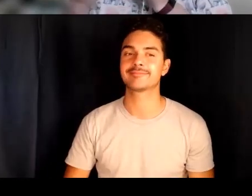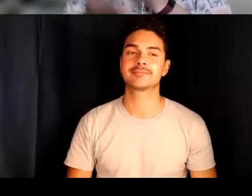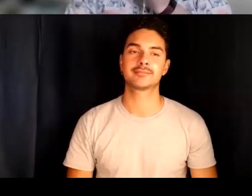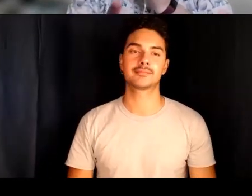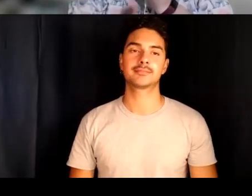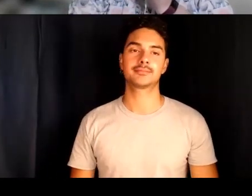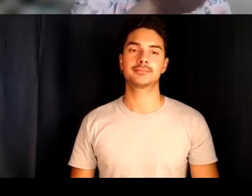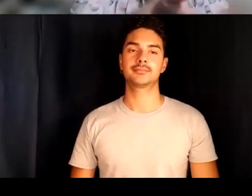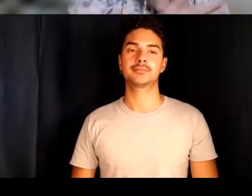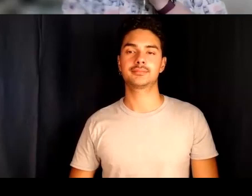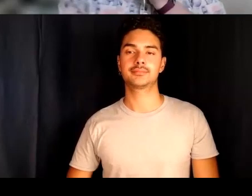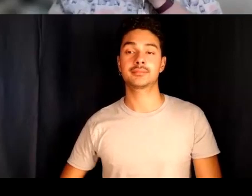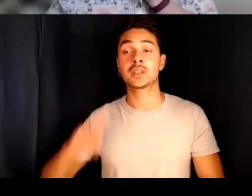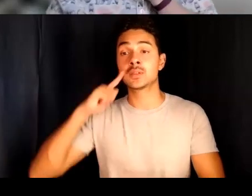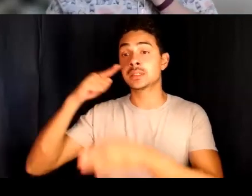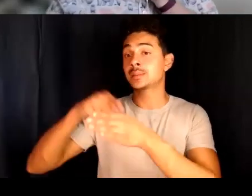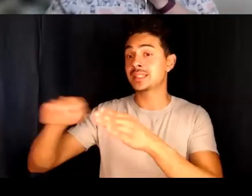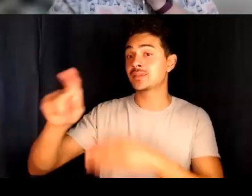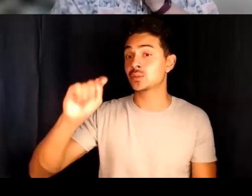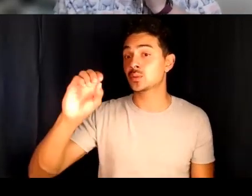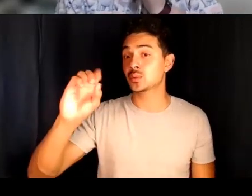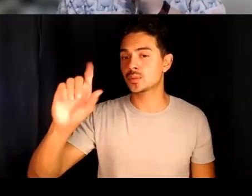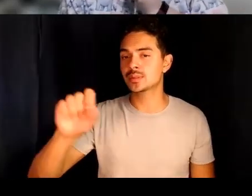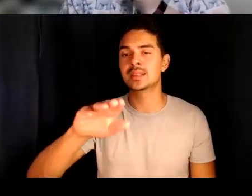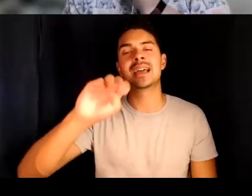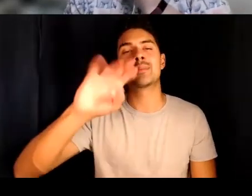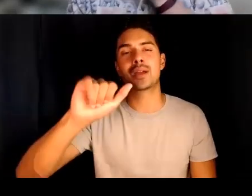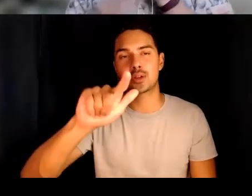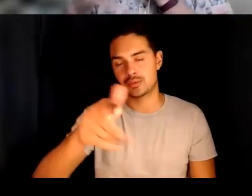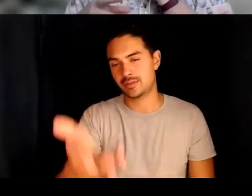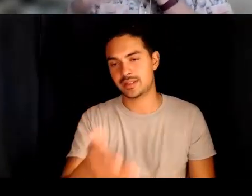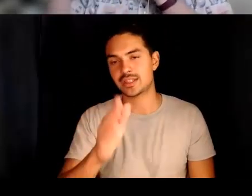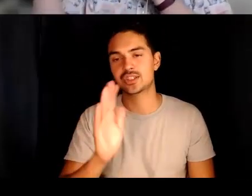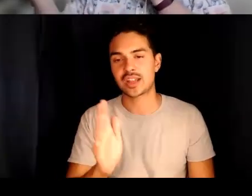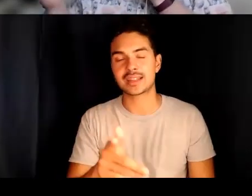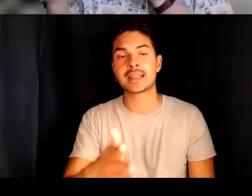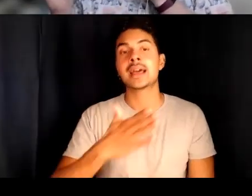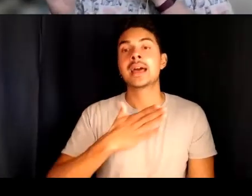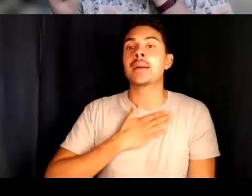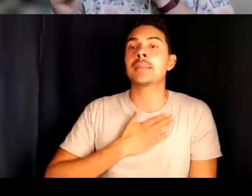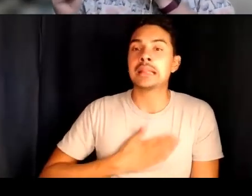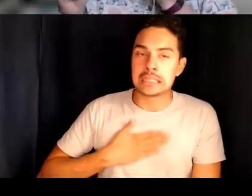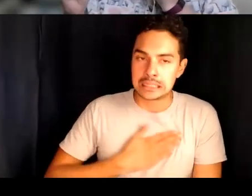And for specific tools, and Michael put a link to this in the chat, so please, it's a way to remember it.